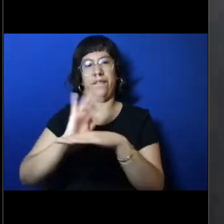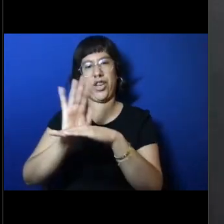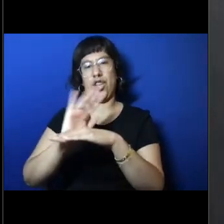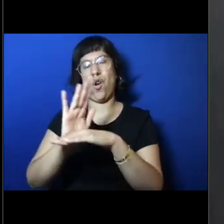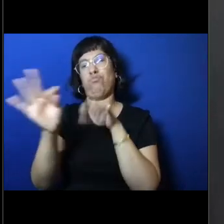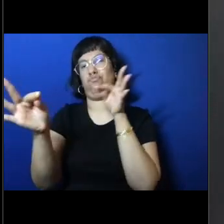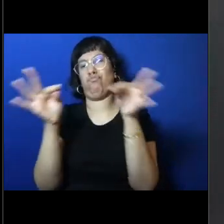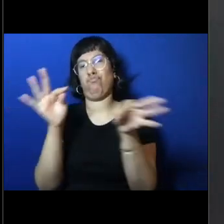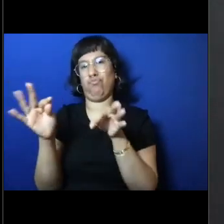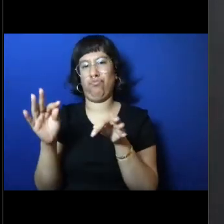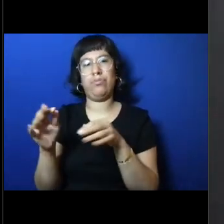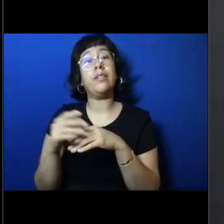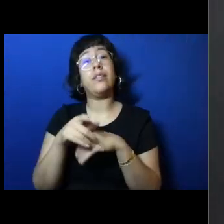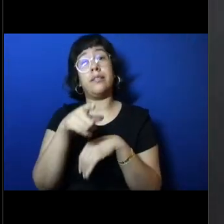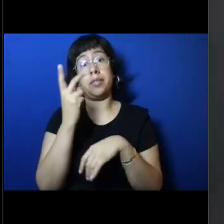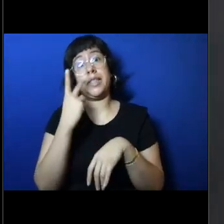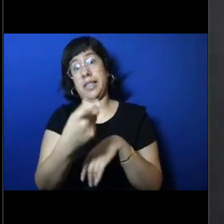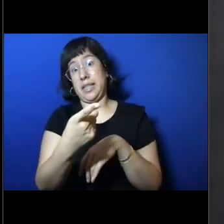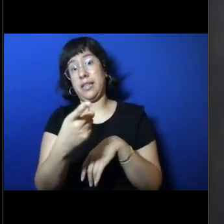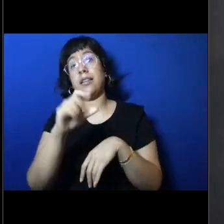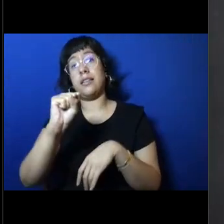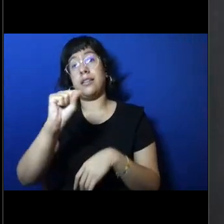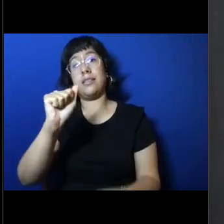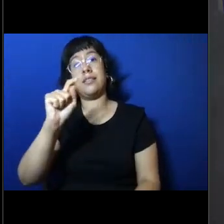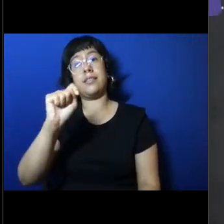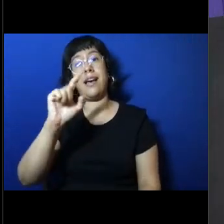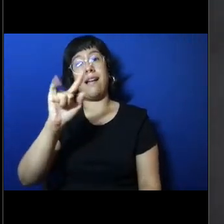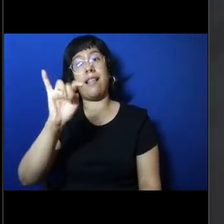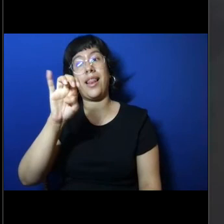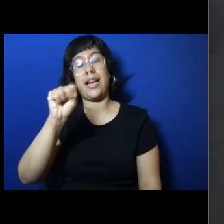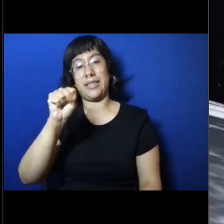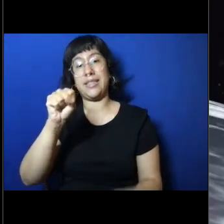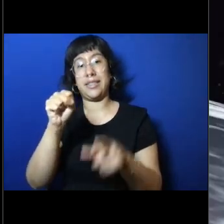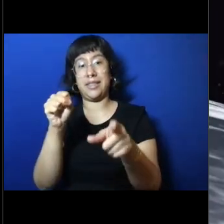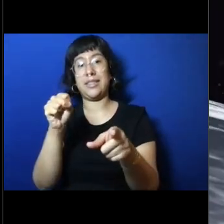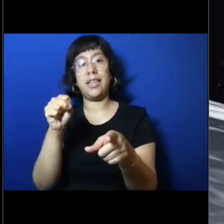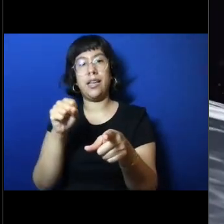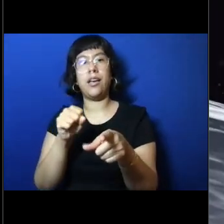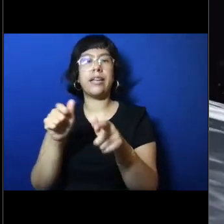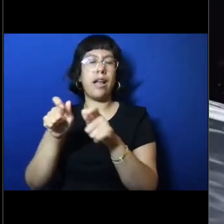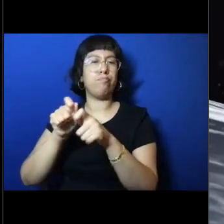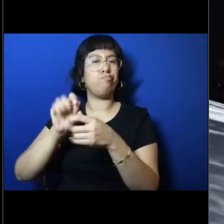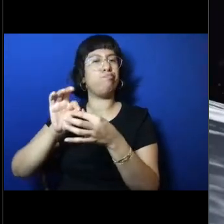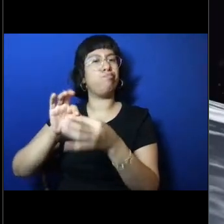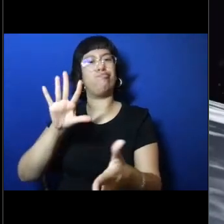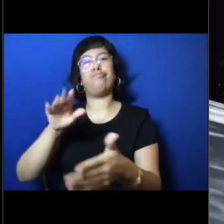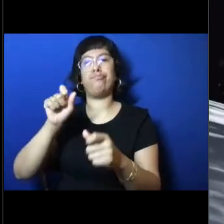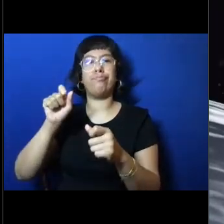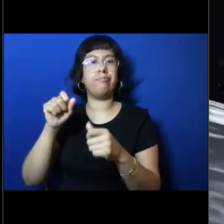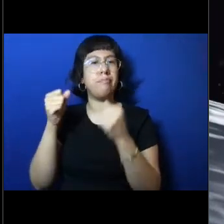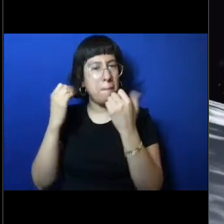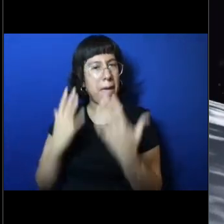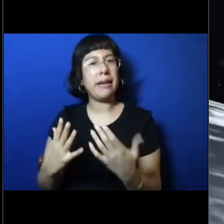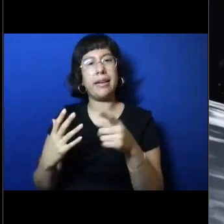Is that these satellites are so small that they can be distributed like peas from a pod. Like we can, you might have a larger satellite